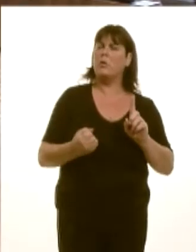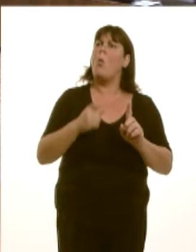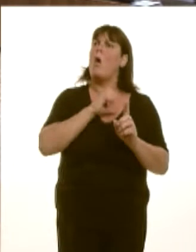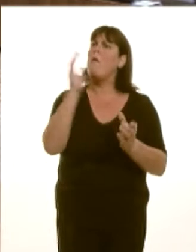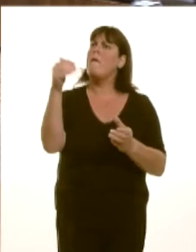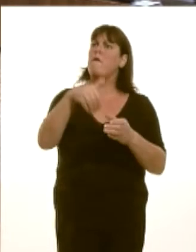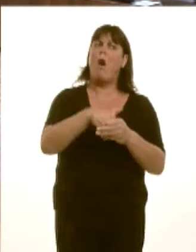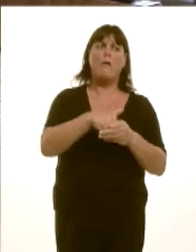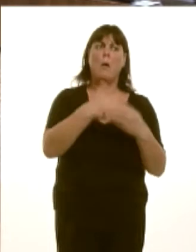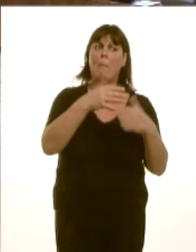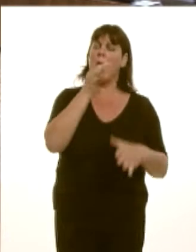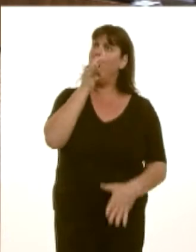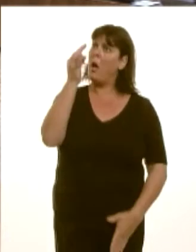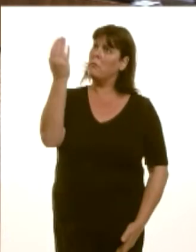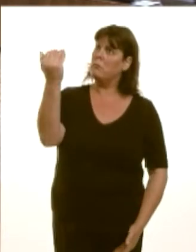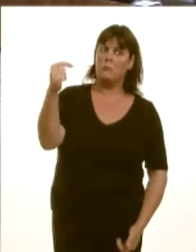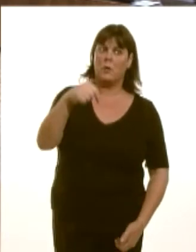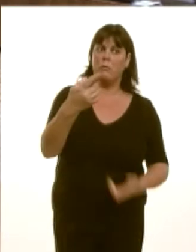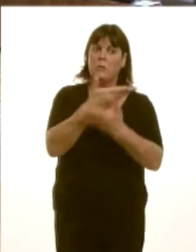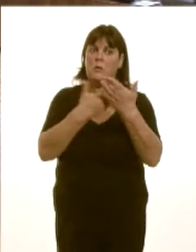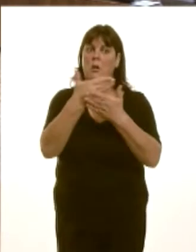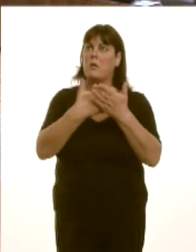It has have been invited to discuss the pay and terms and conditions of its members, but